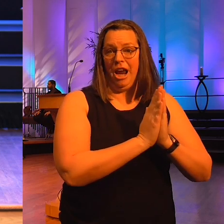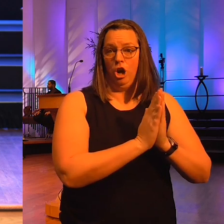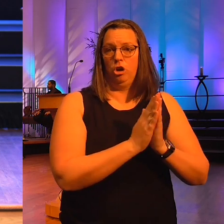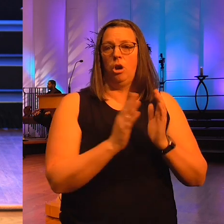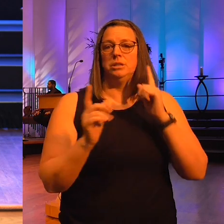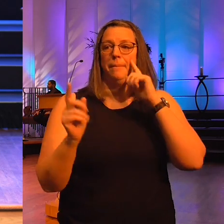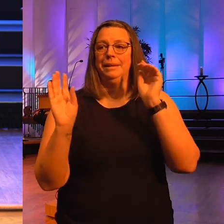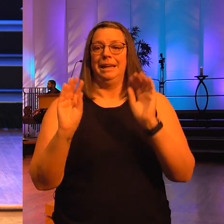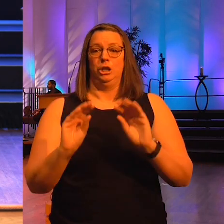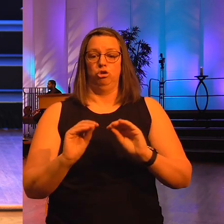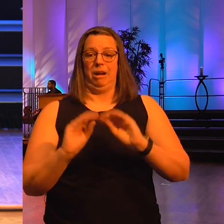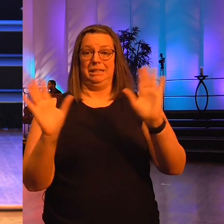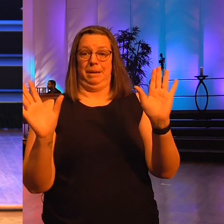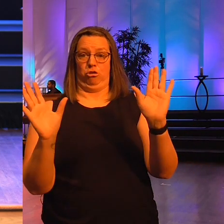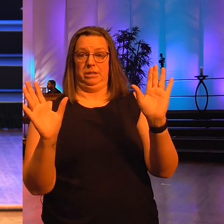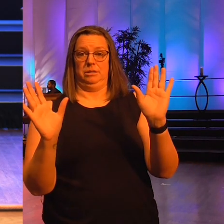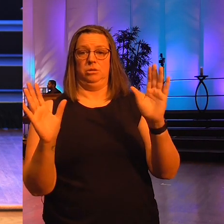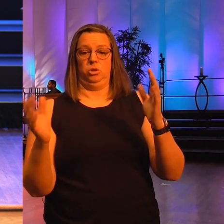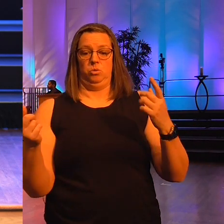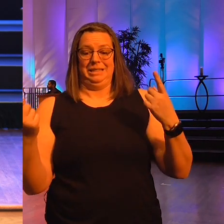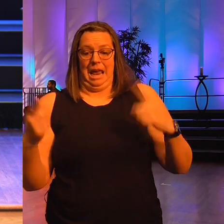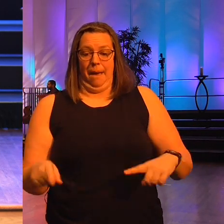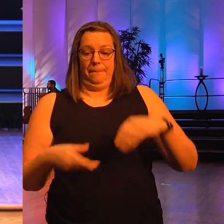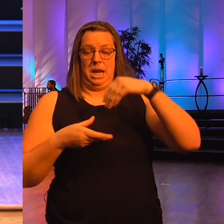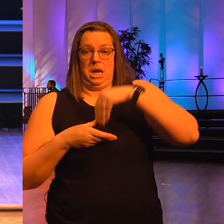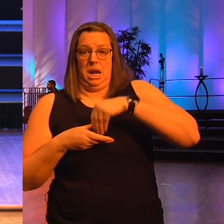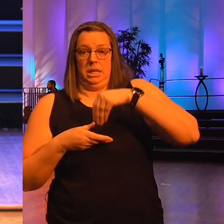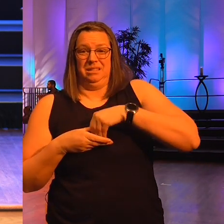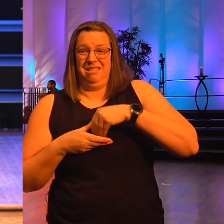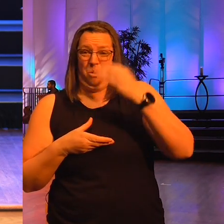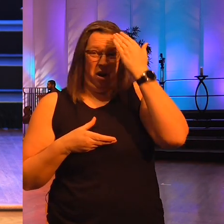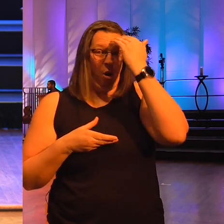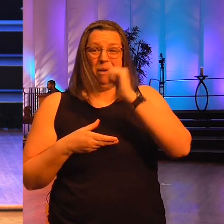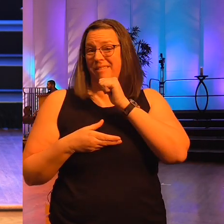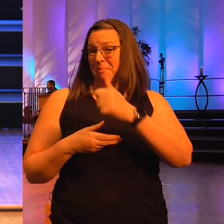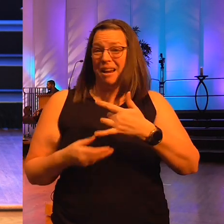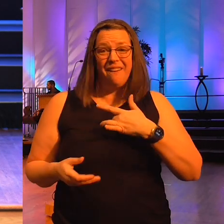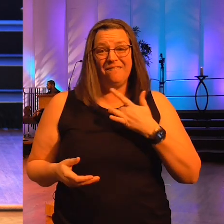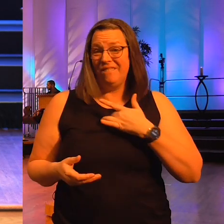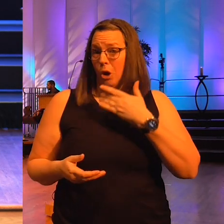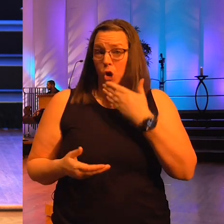is within us and to know even if it doesn't feel good at the heart of it there is a Divine Purpose